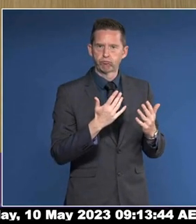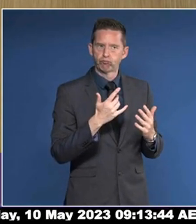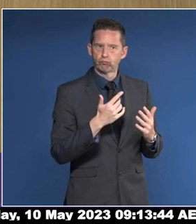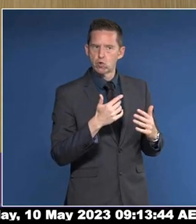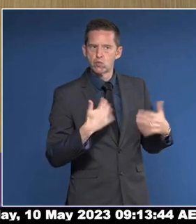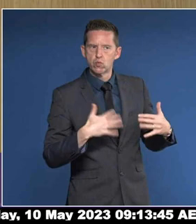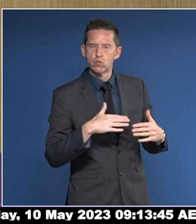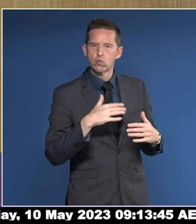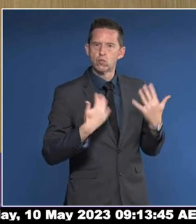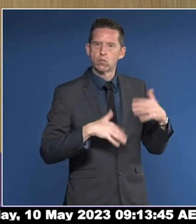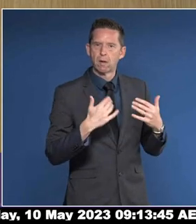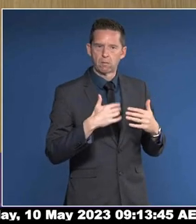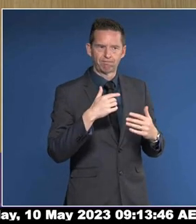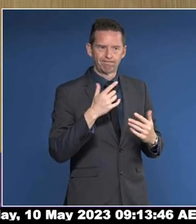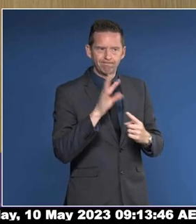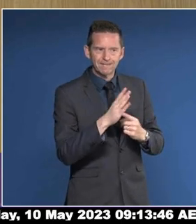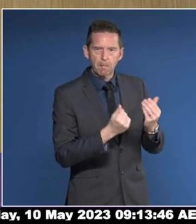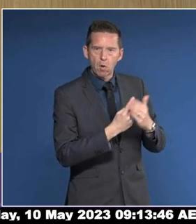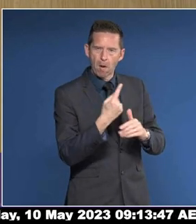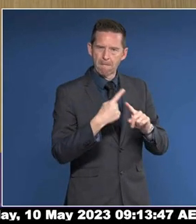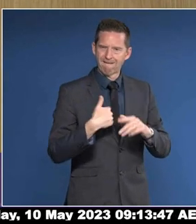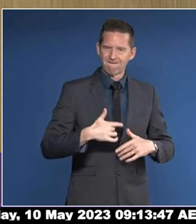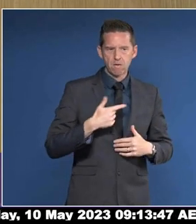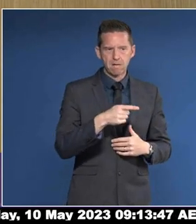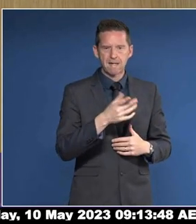in need of protection. MS EASTMAN: And Dr Higgins expressed the view to the Royal